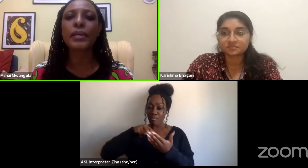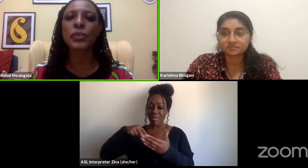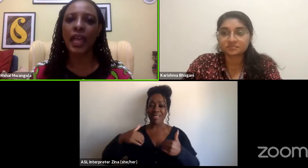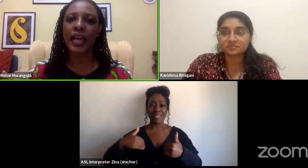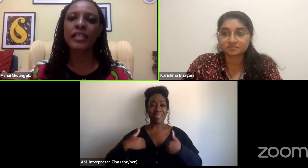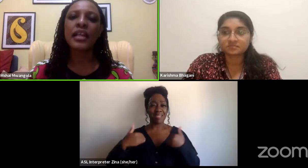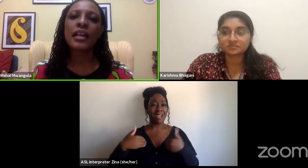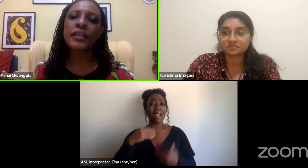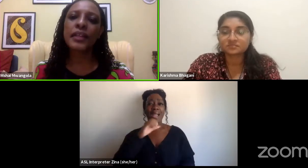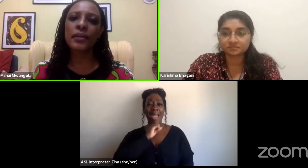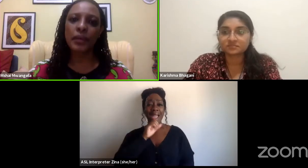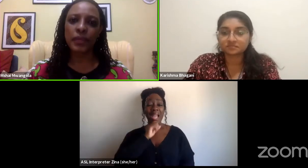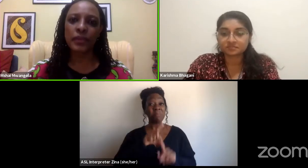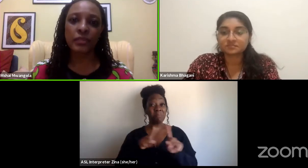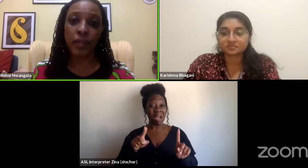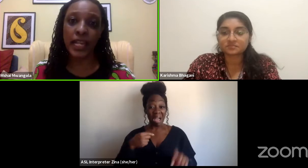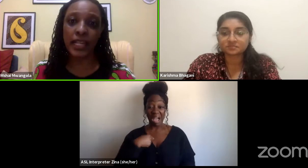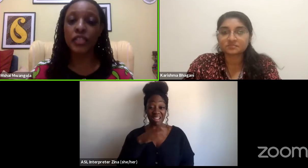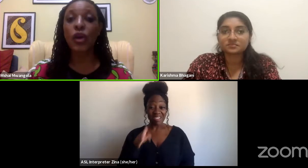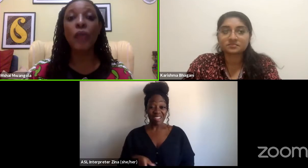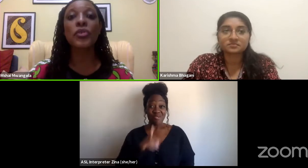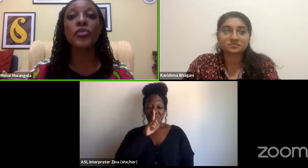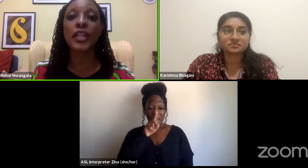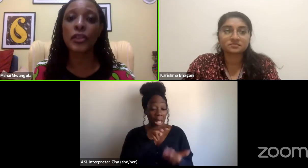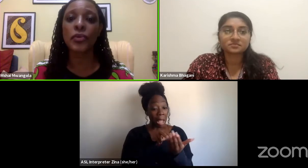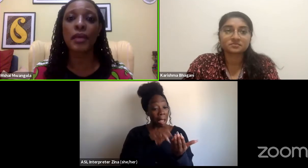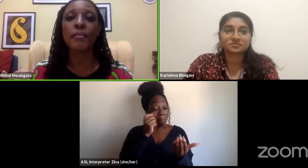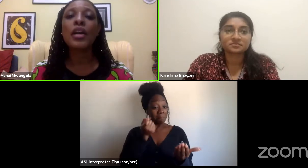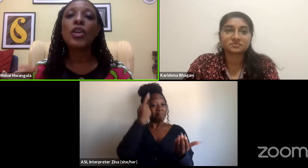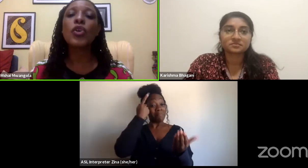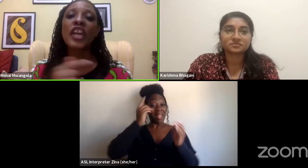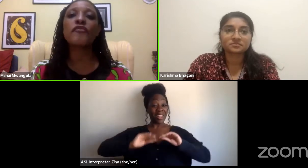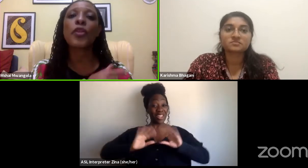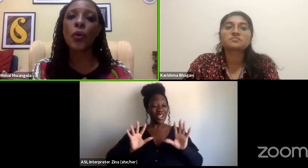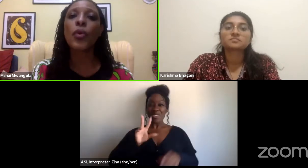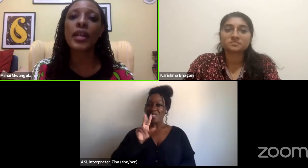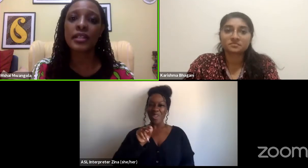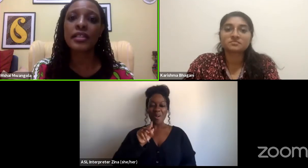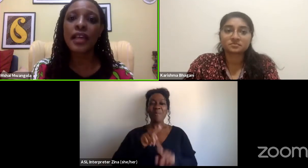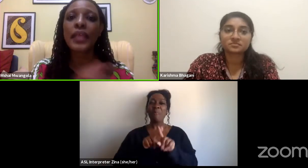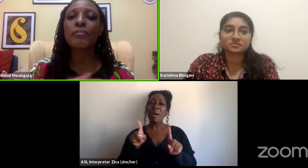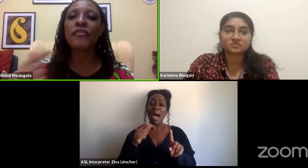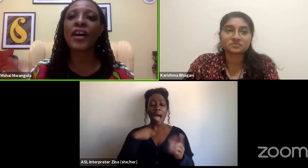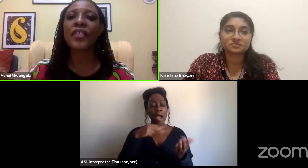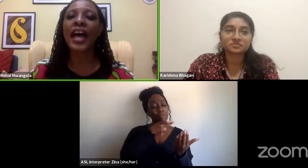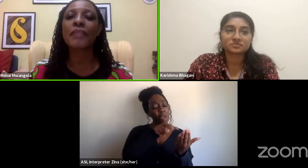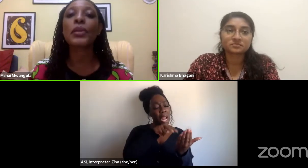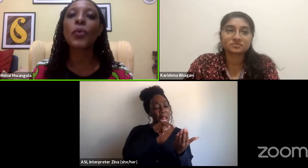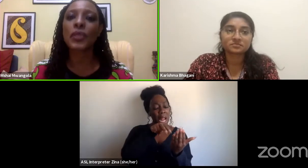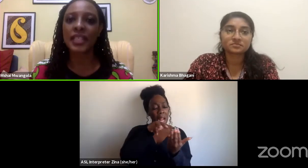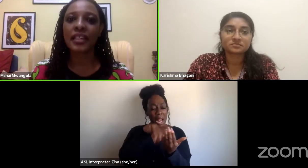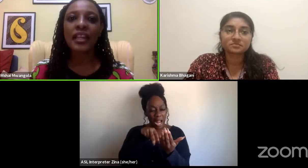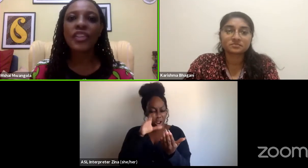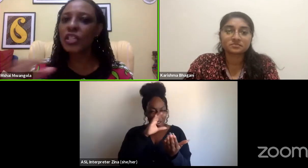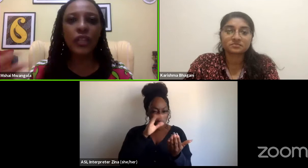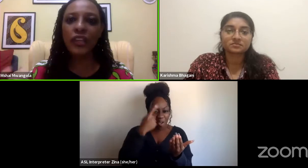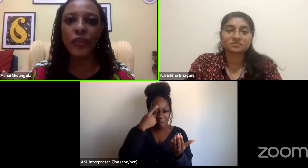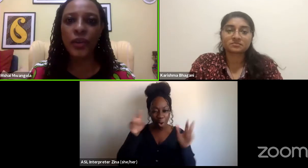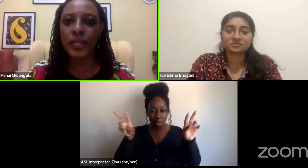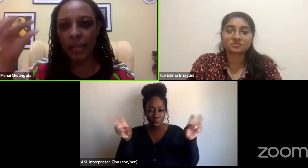but we had the plays. And so I would read through them looking for the words that my father had been quoting, just looking for the words,